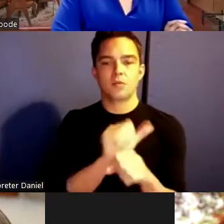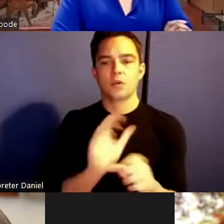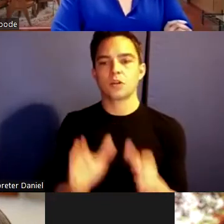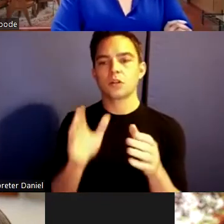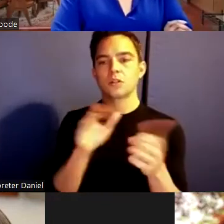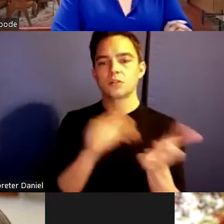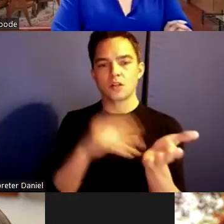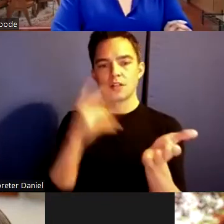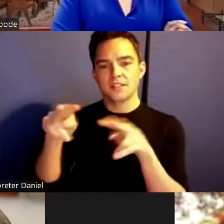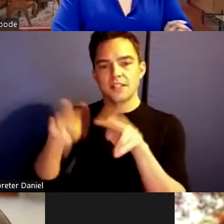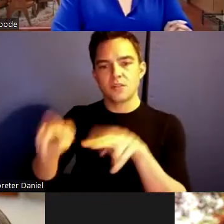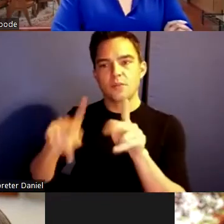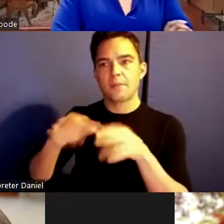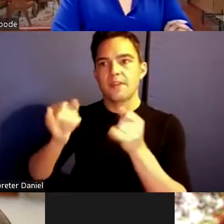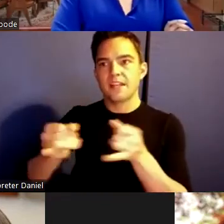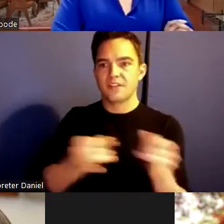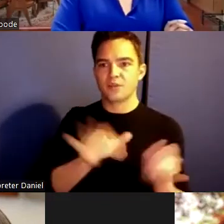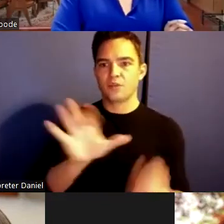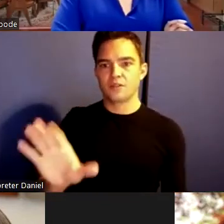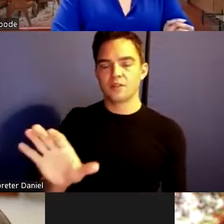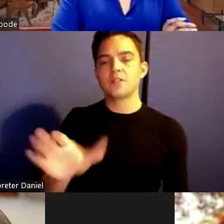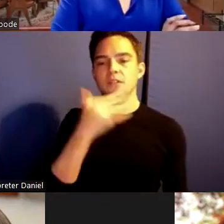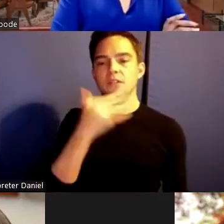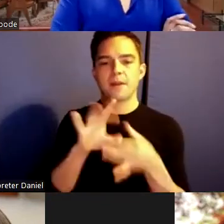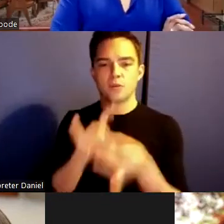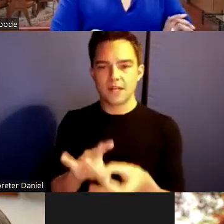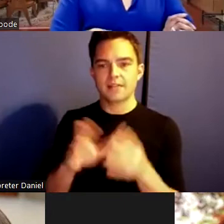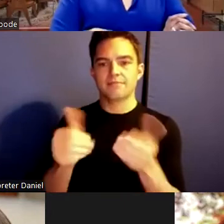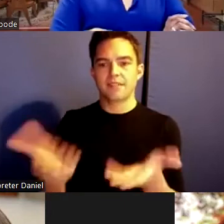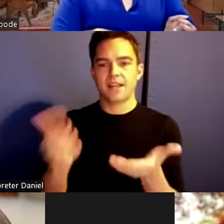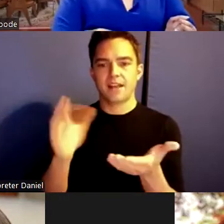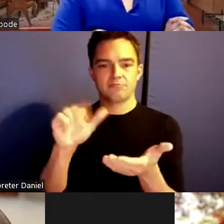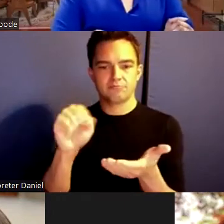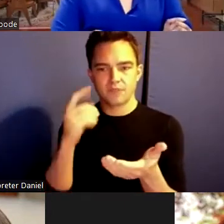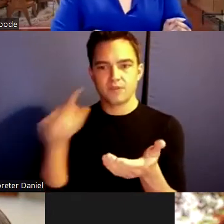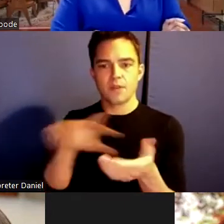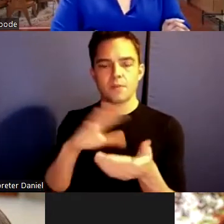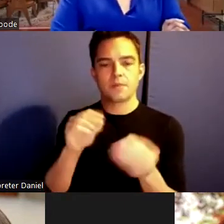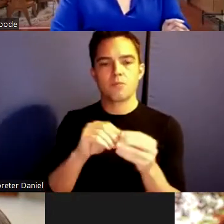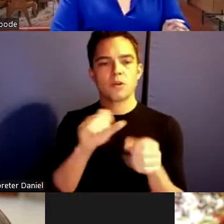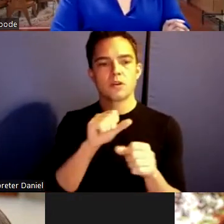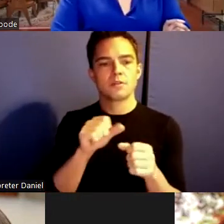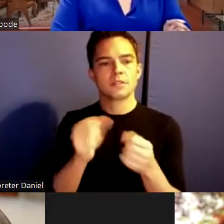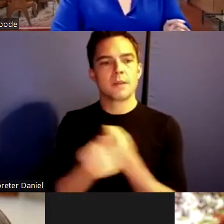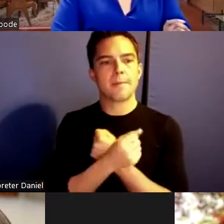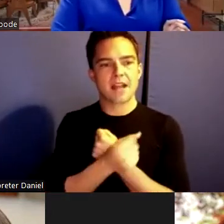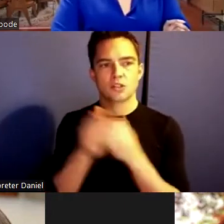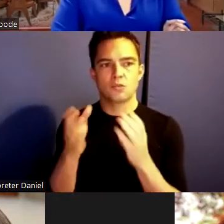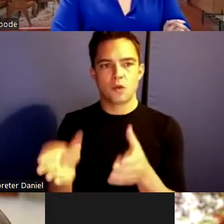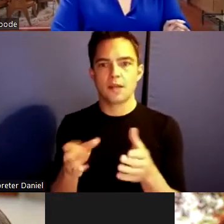person's individuality so that they can better relate and care for them in a more compassionate way. I give a copy to the nurse